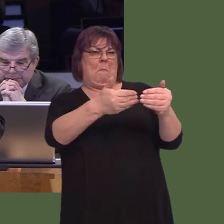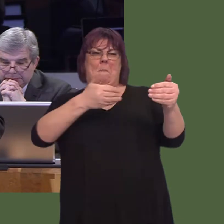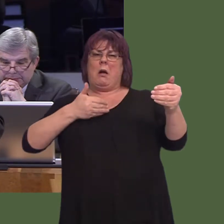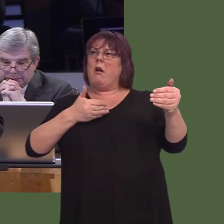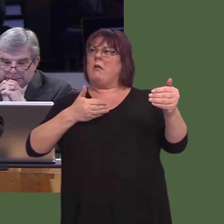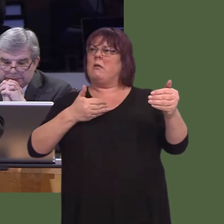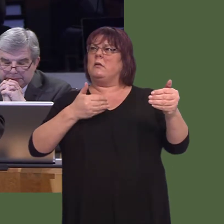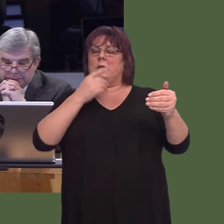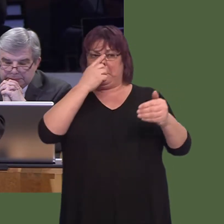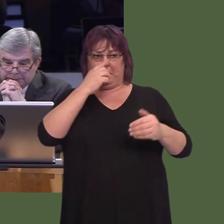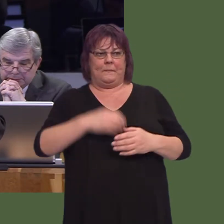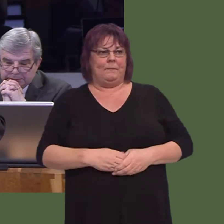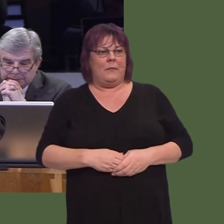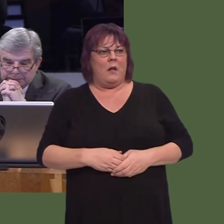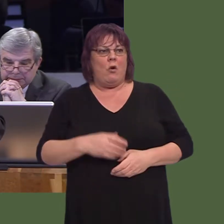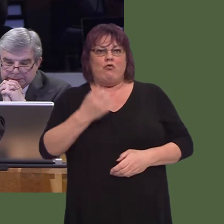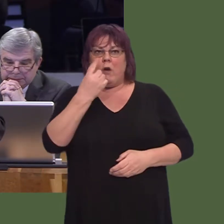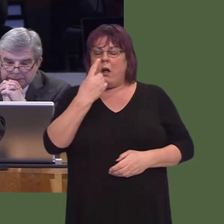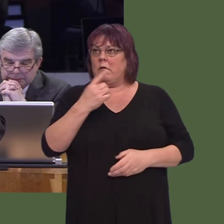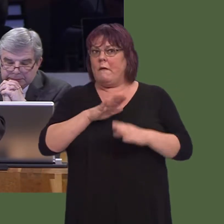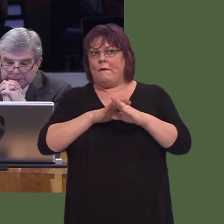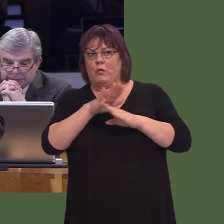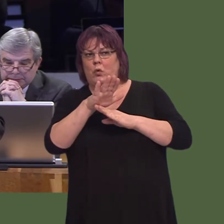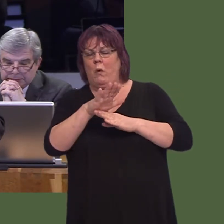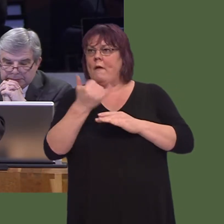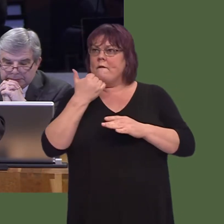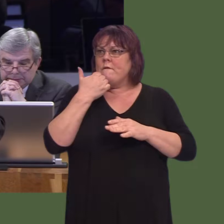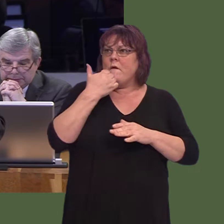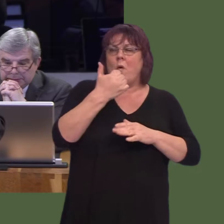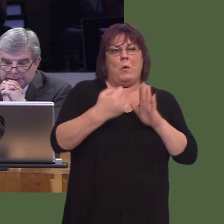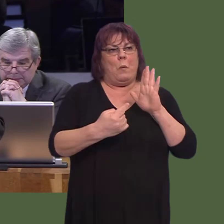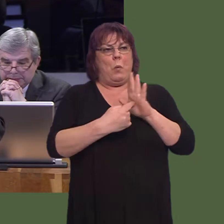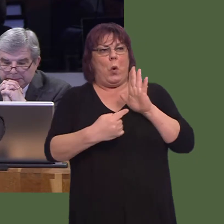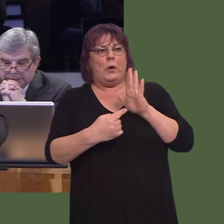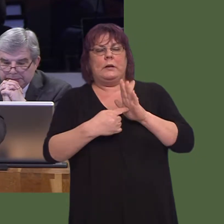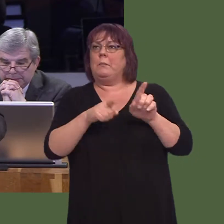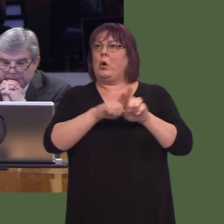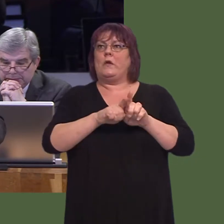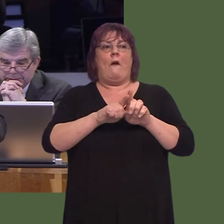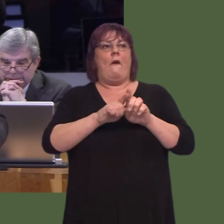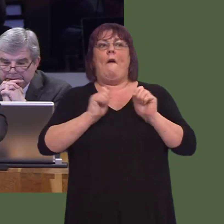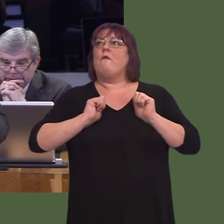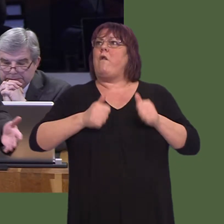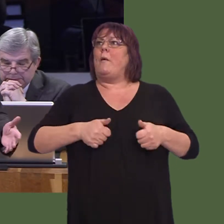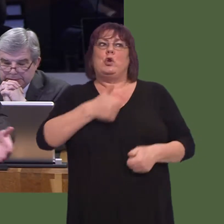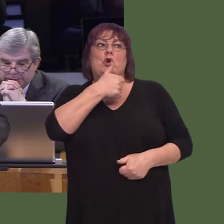One thing that's often forgotten is how important the mobile phone will be for automation on farms and robotics.